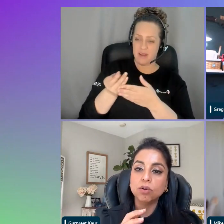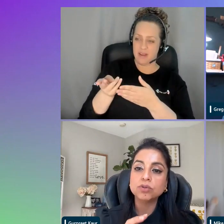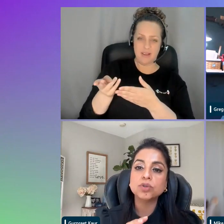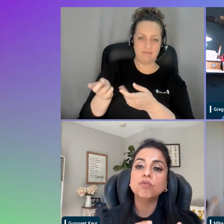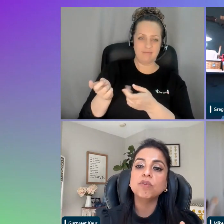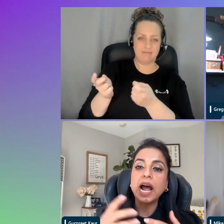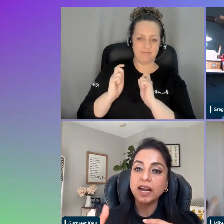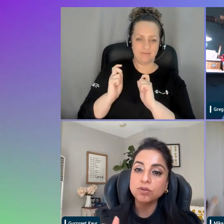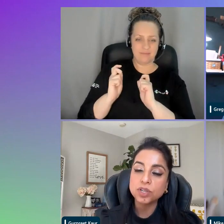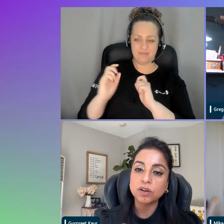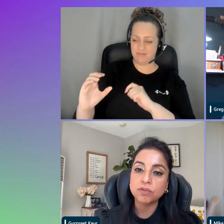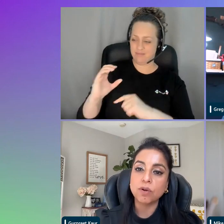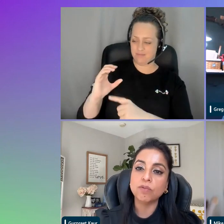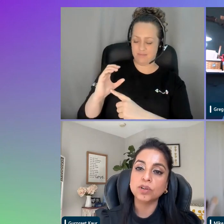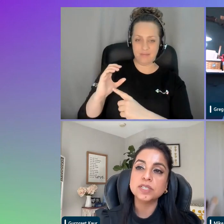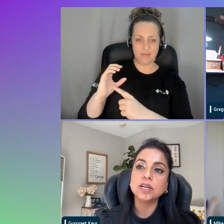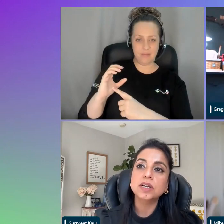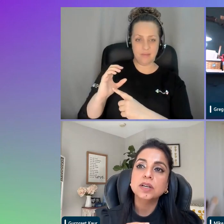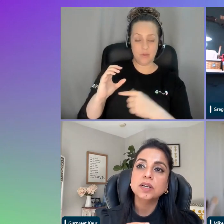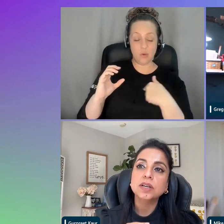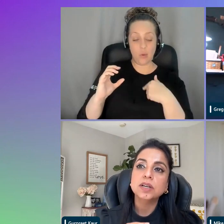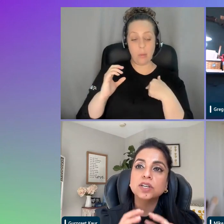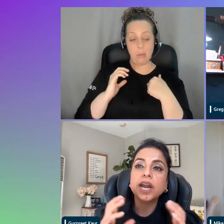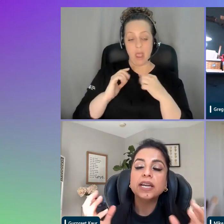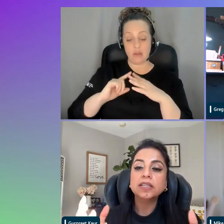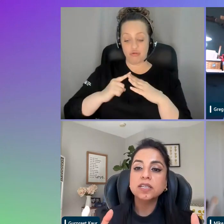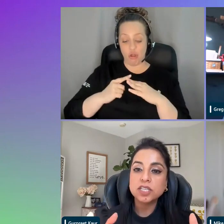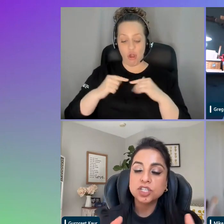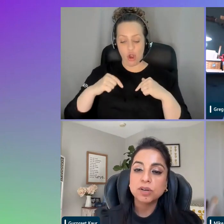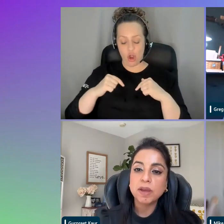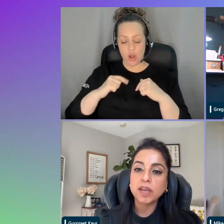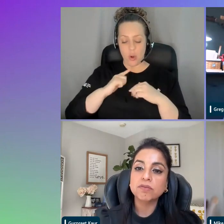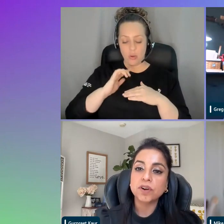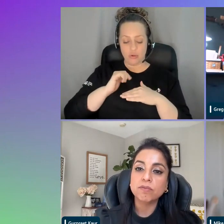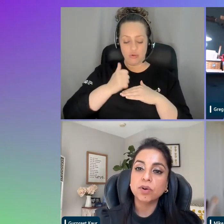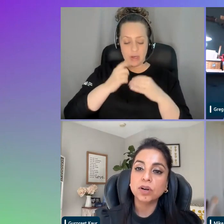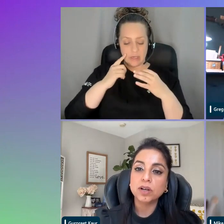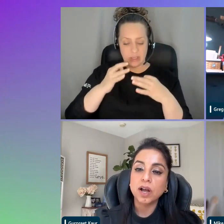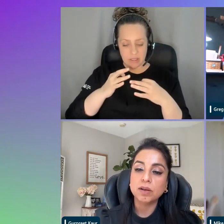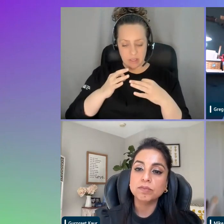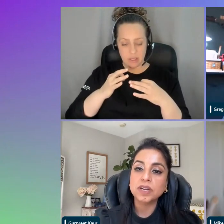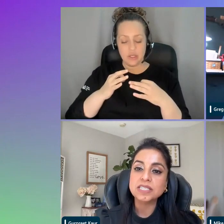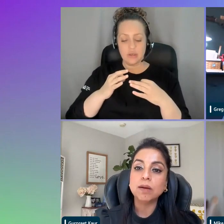so where I had to start from was, uh, creating the decision making framework, um, establishing what truly